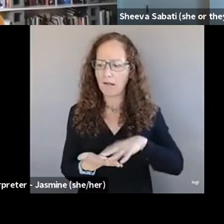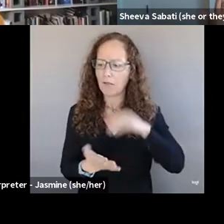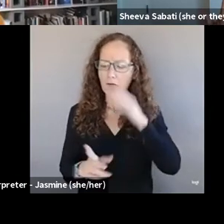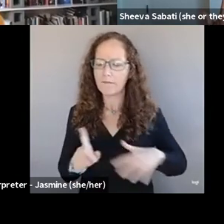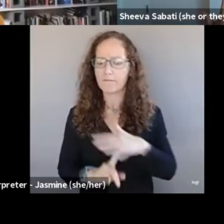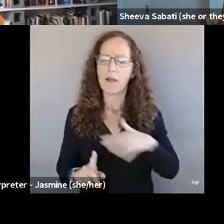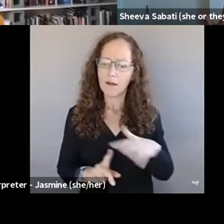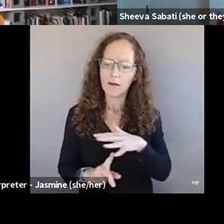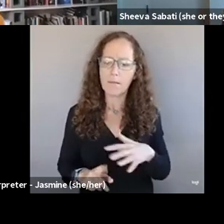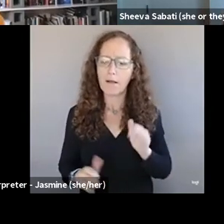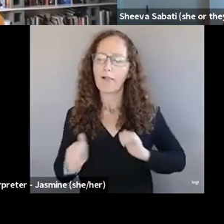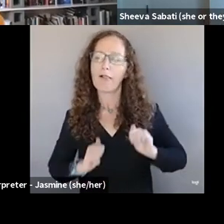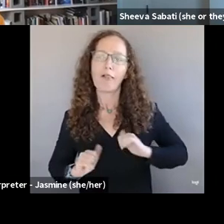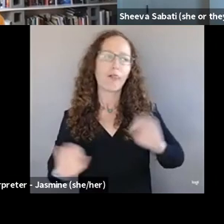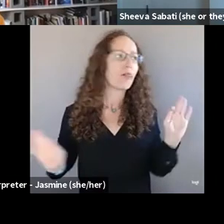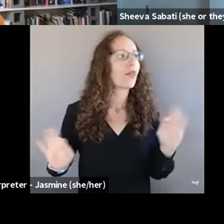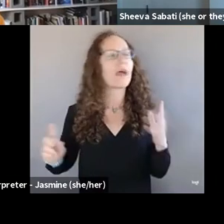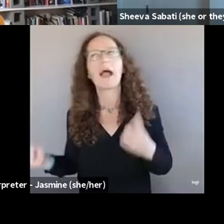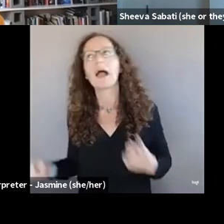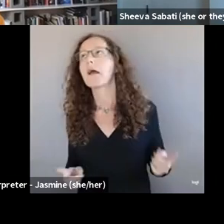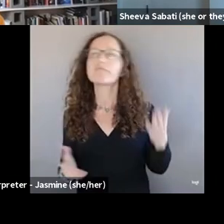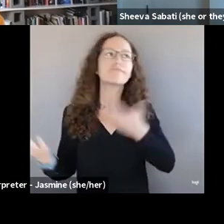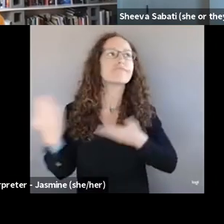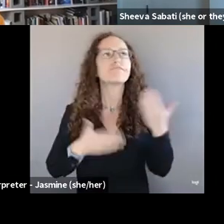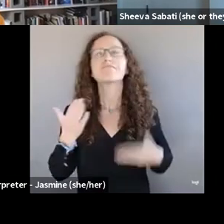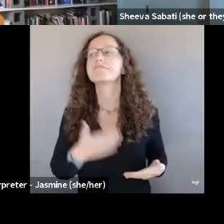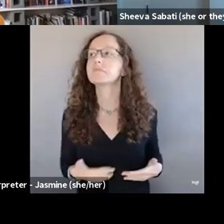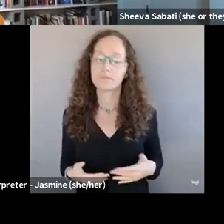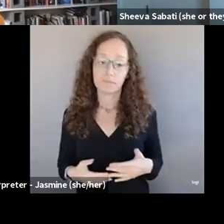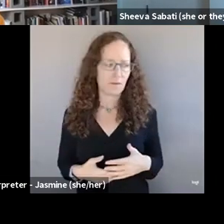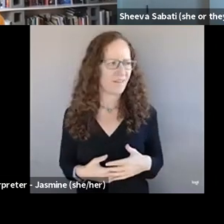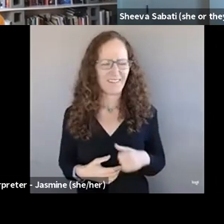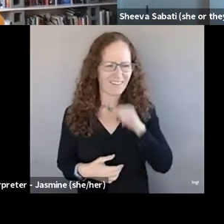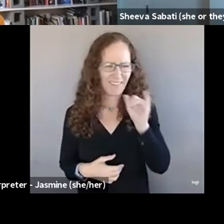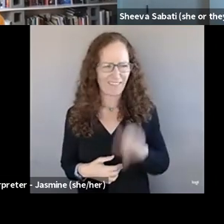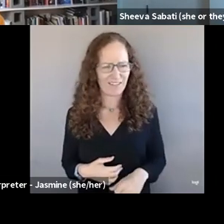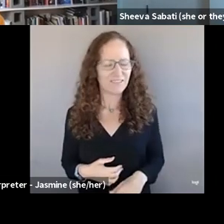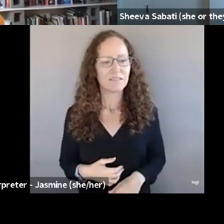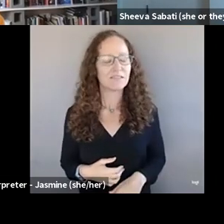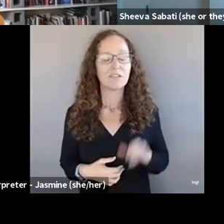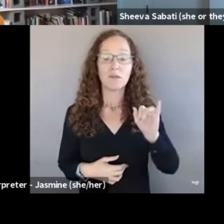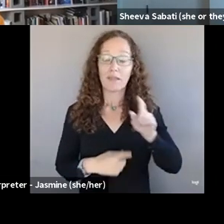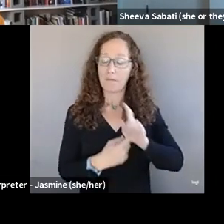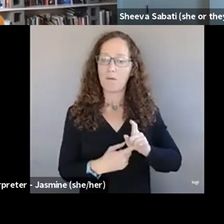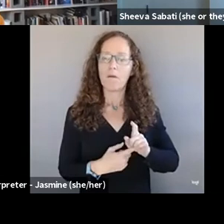pretending like nothing is going on. And I think that that was a really important moment to re recenter right, really attuned